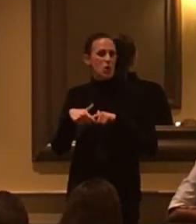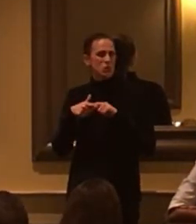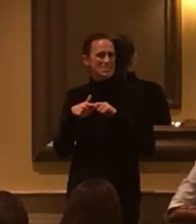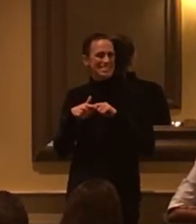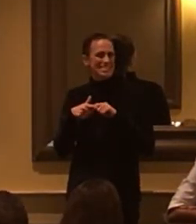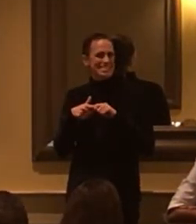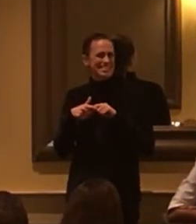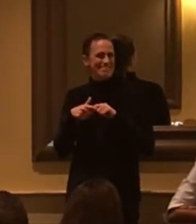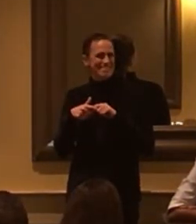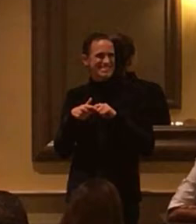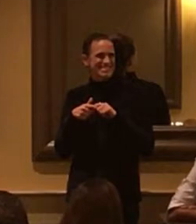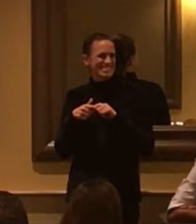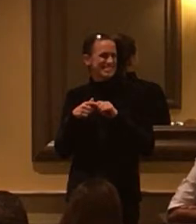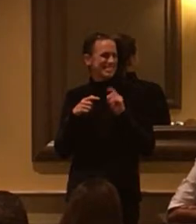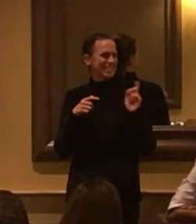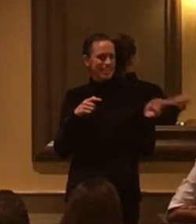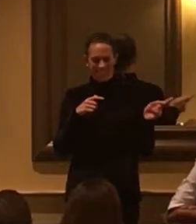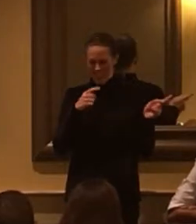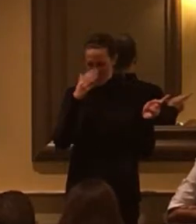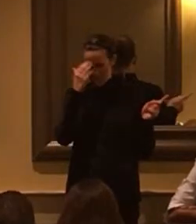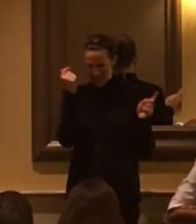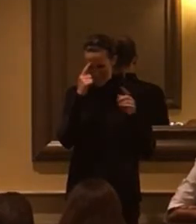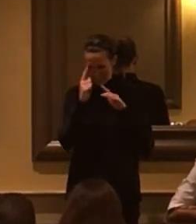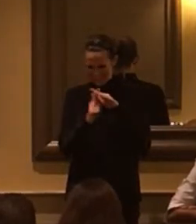Alright, I forgot what I was saying.